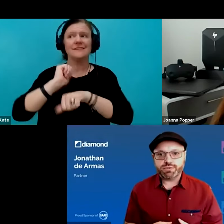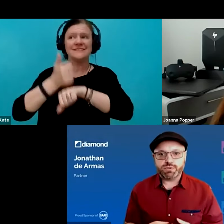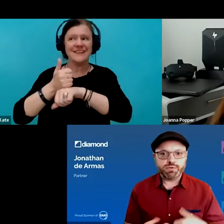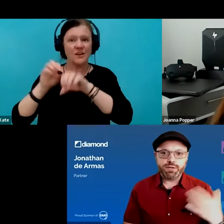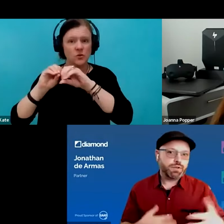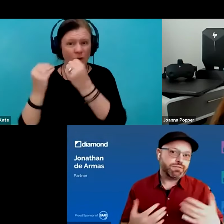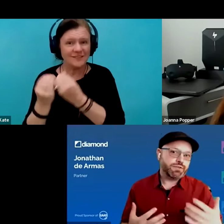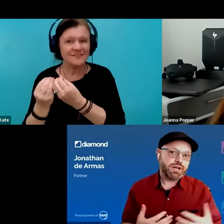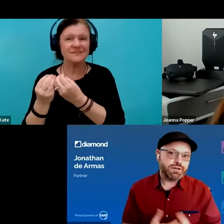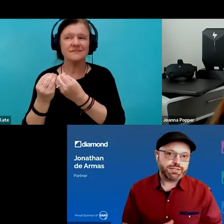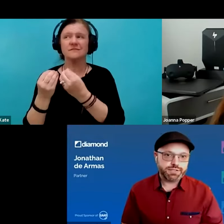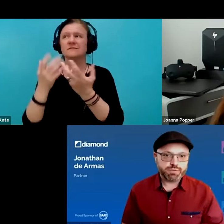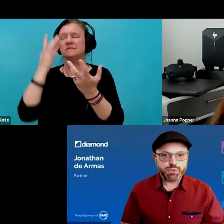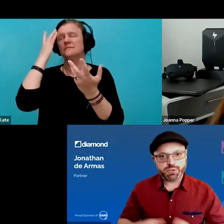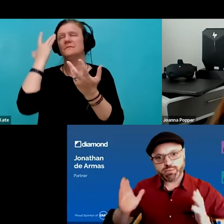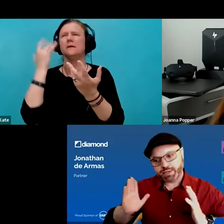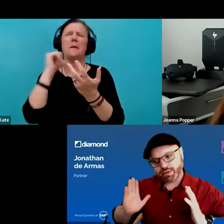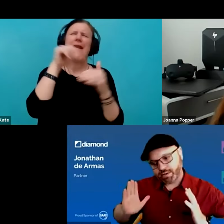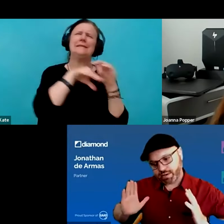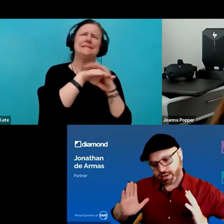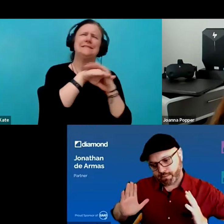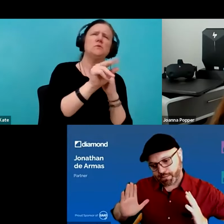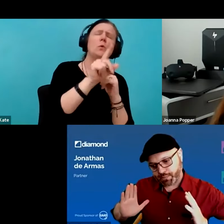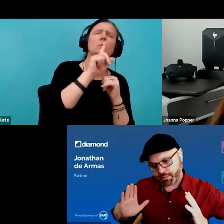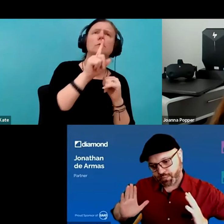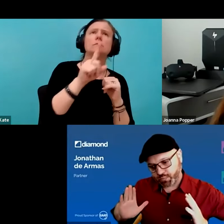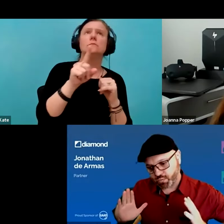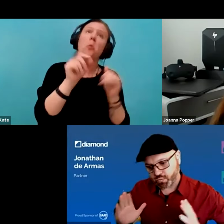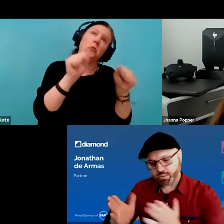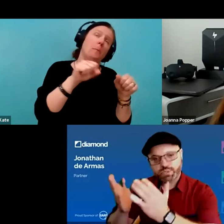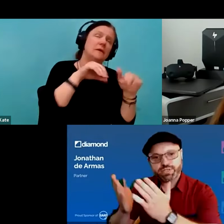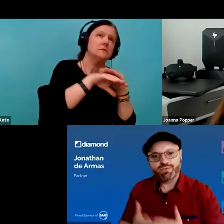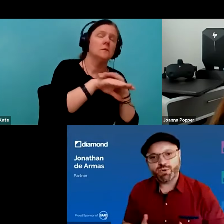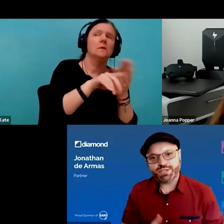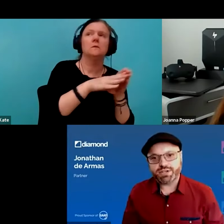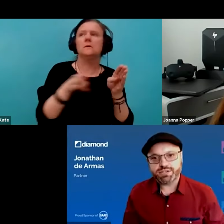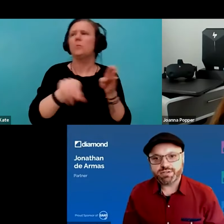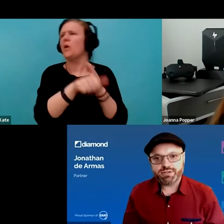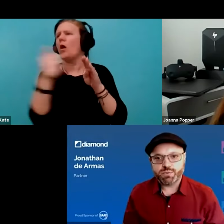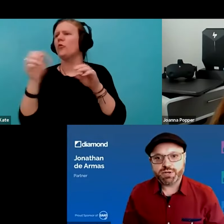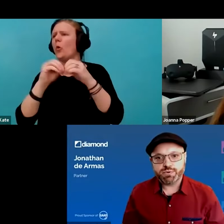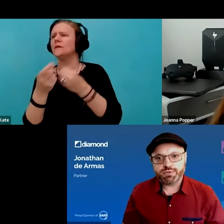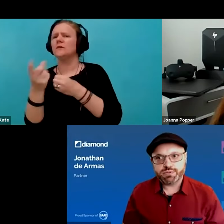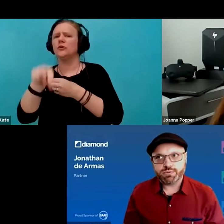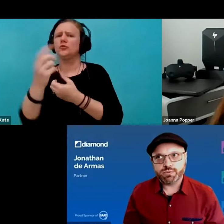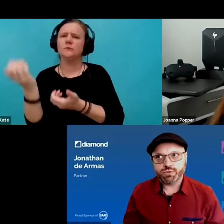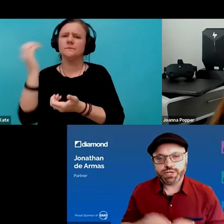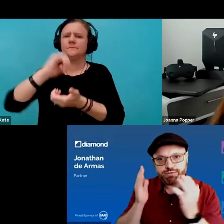or even not an accessibility, but What, what type of organization are you working with to look at the